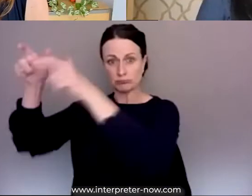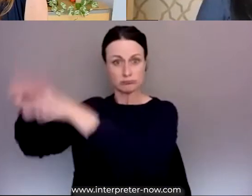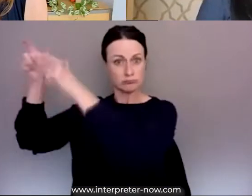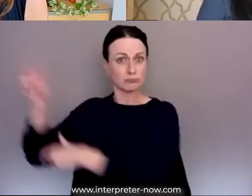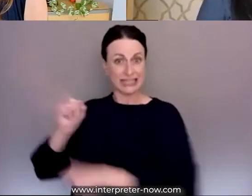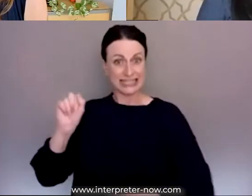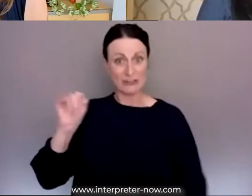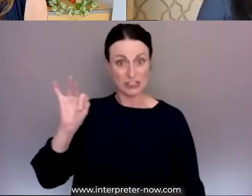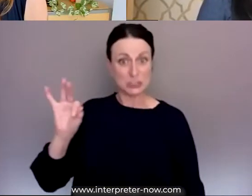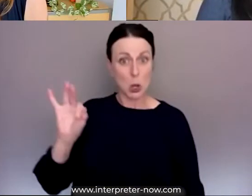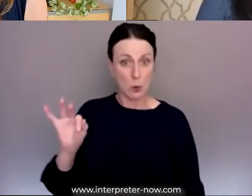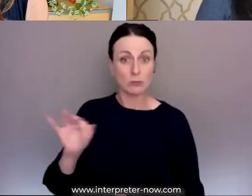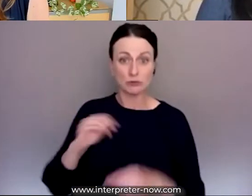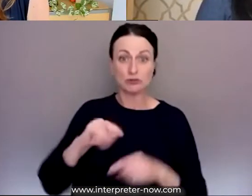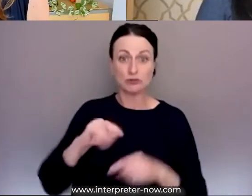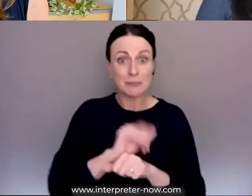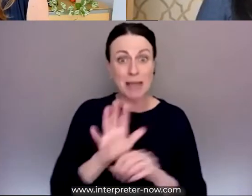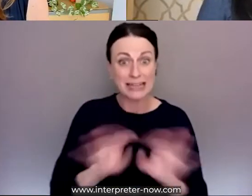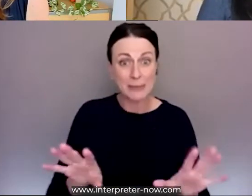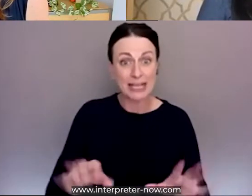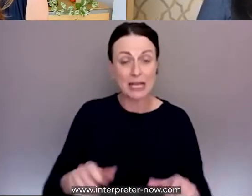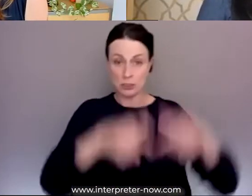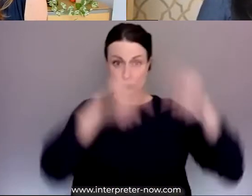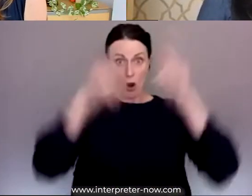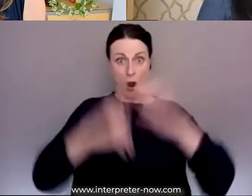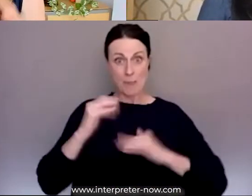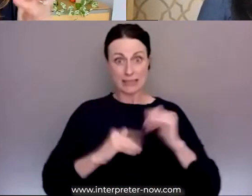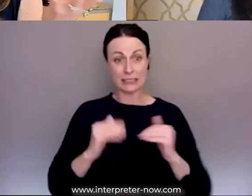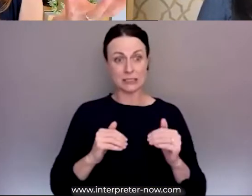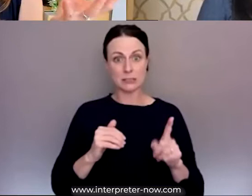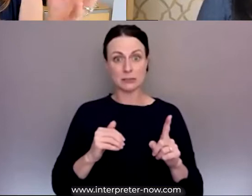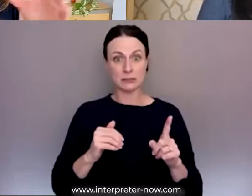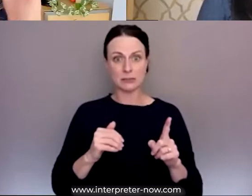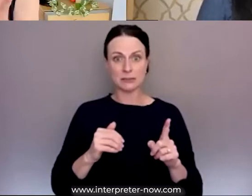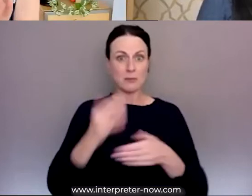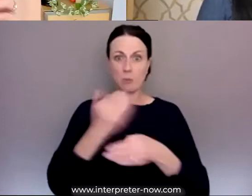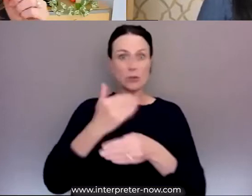A lot of the tall buildings made through their windows because nobody was in the buildings,